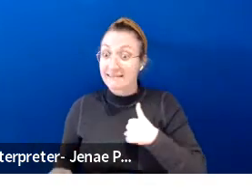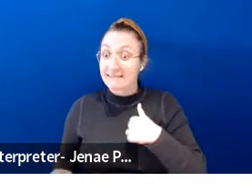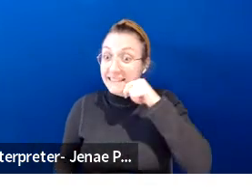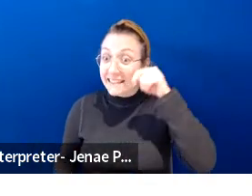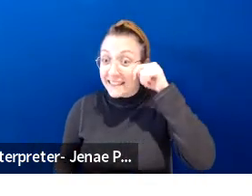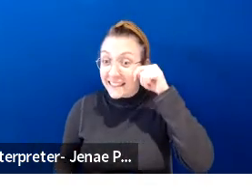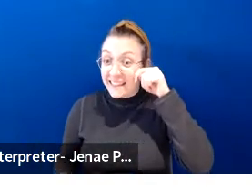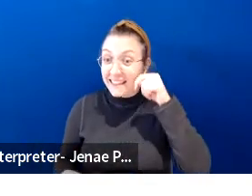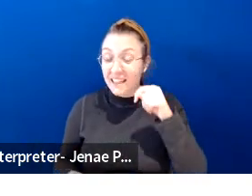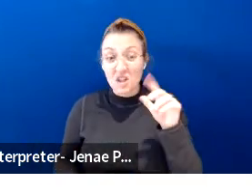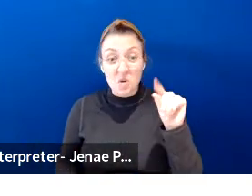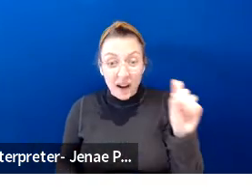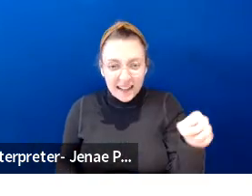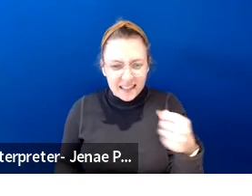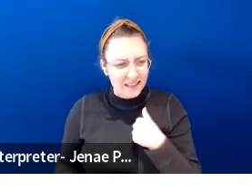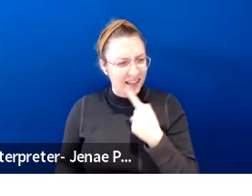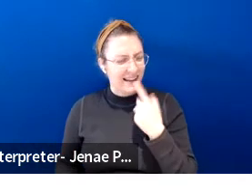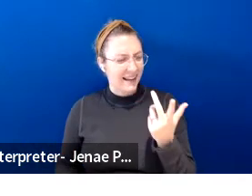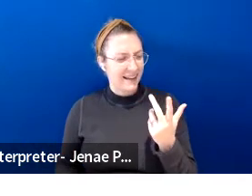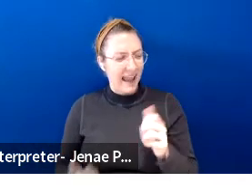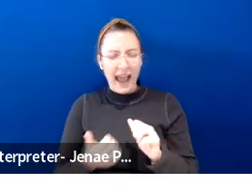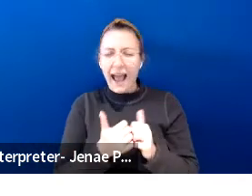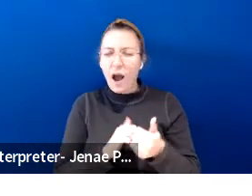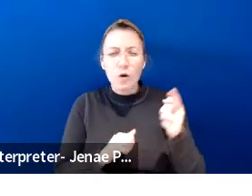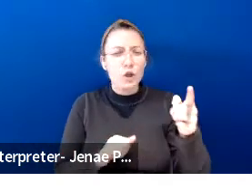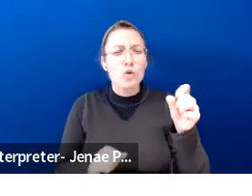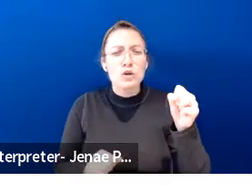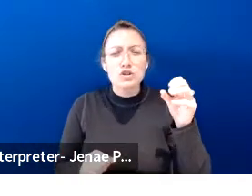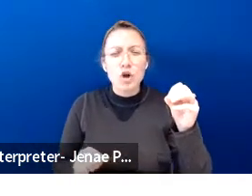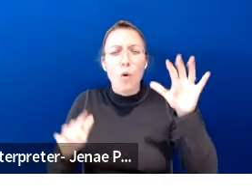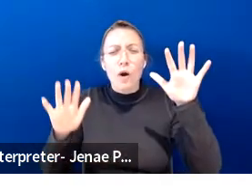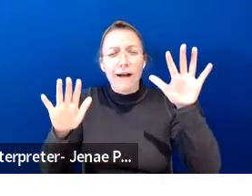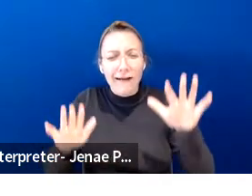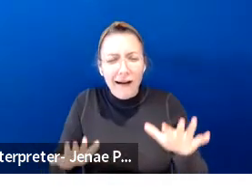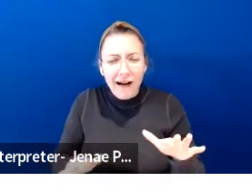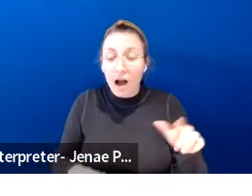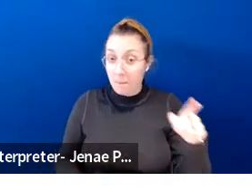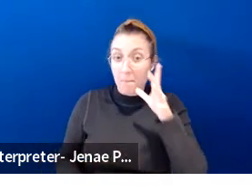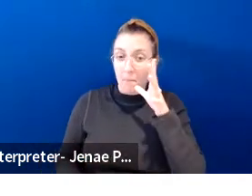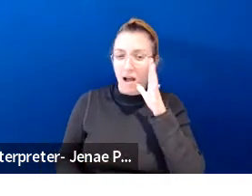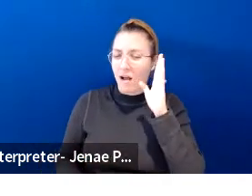I say, How can you just be there and be so calm about things? And she'd say, Now, dear,